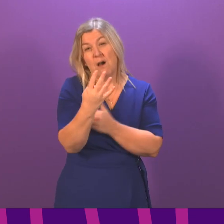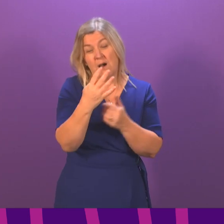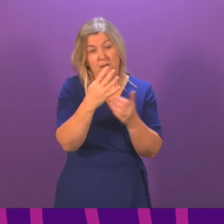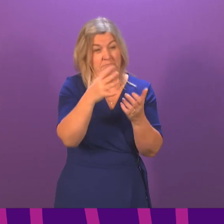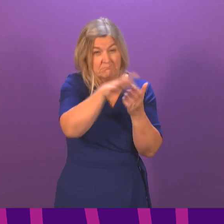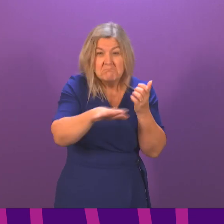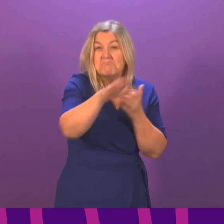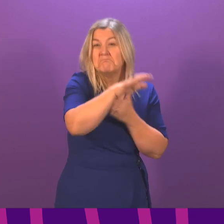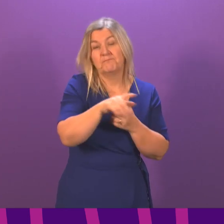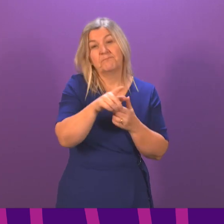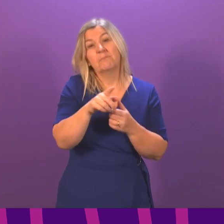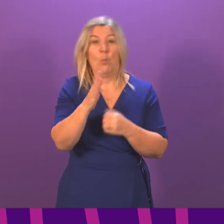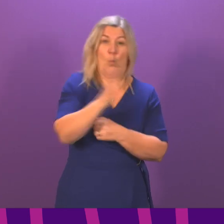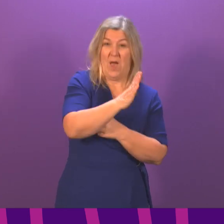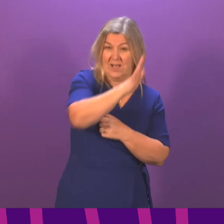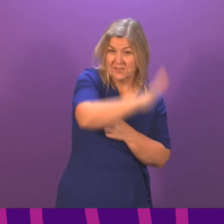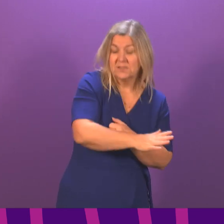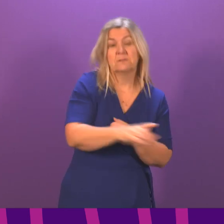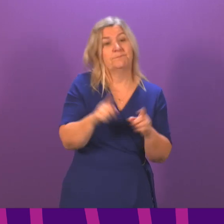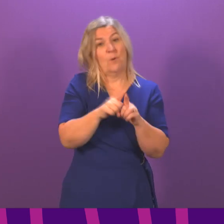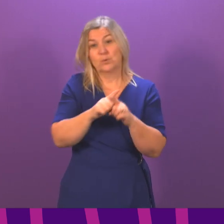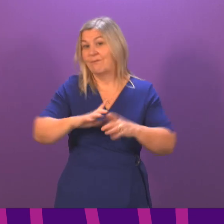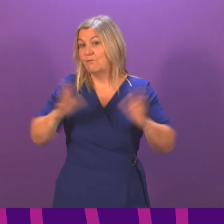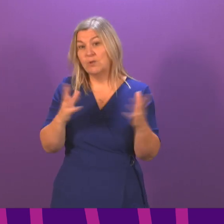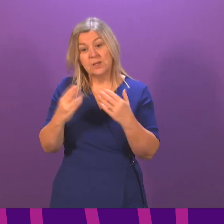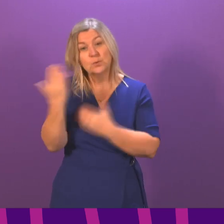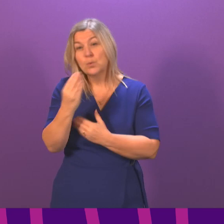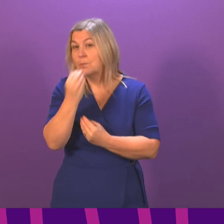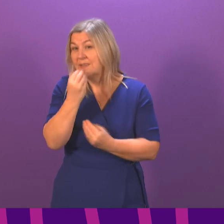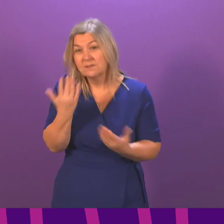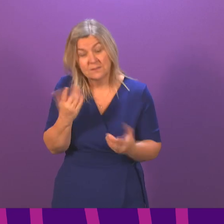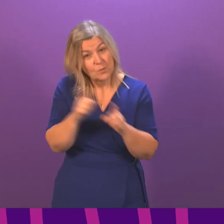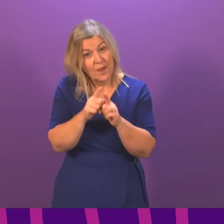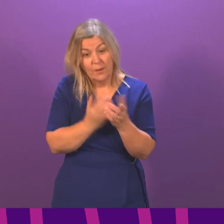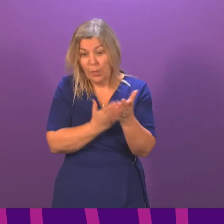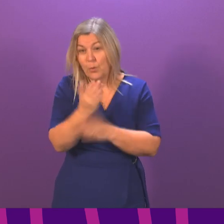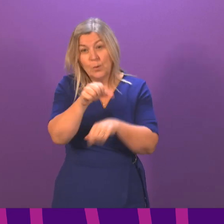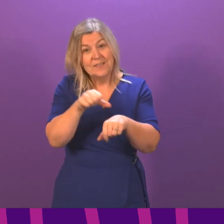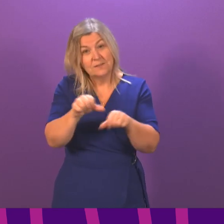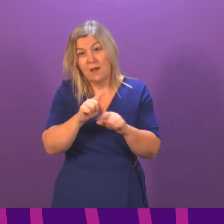including the decision to extend provision of free school meals through to the Easter holidays next year.